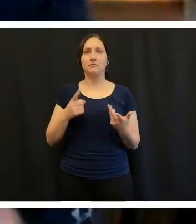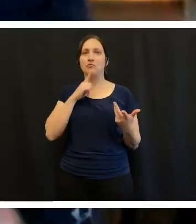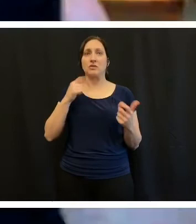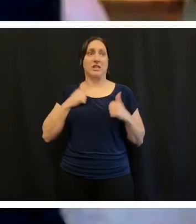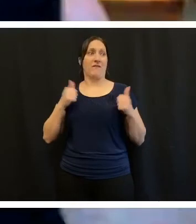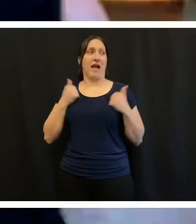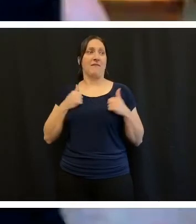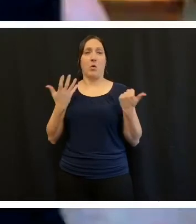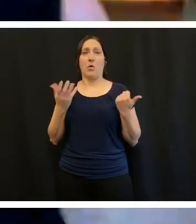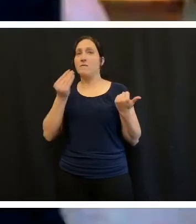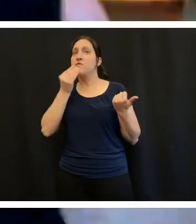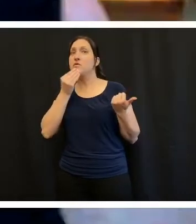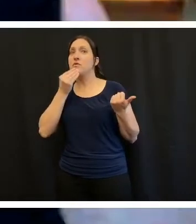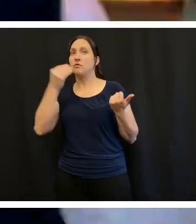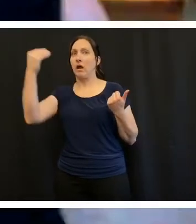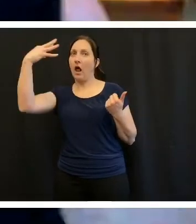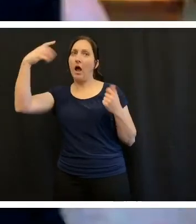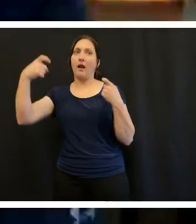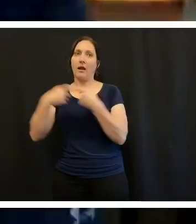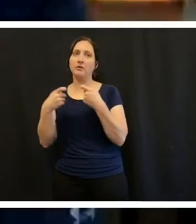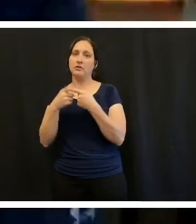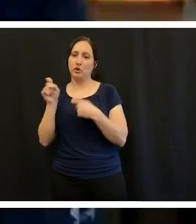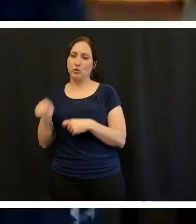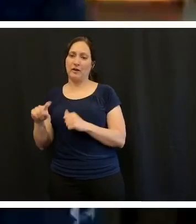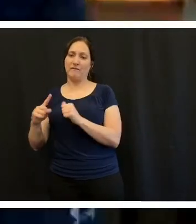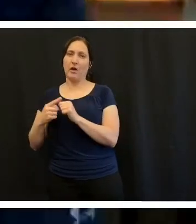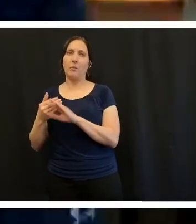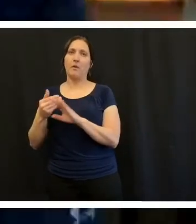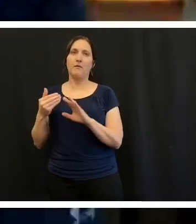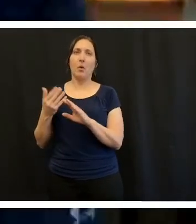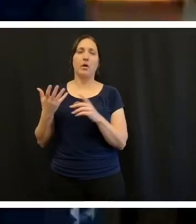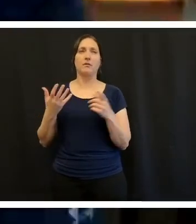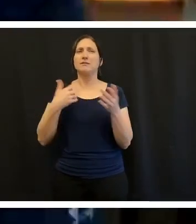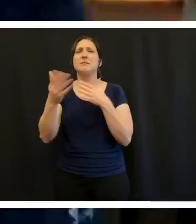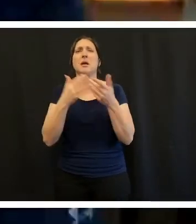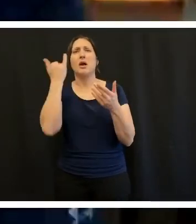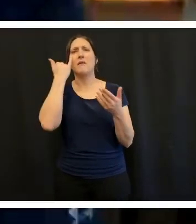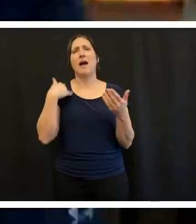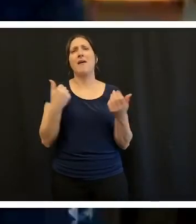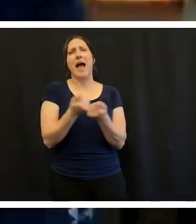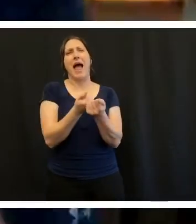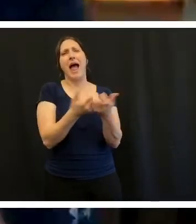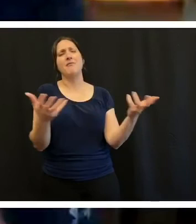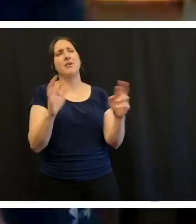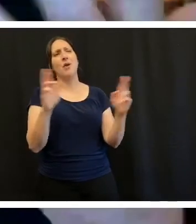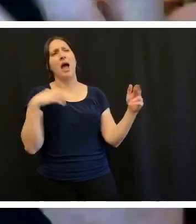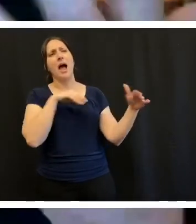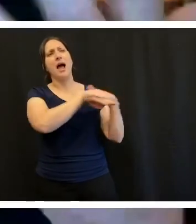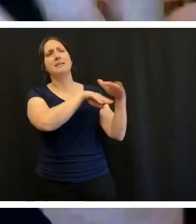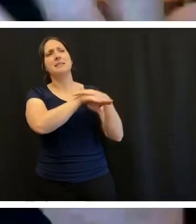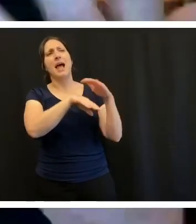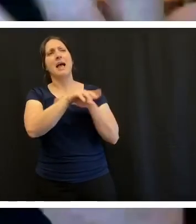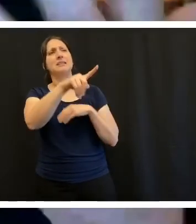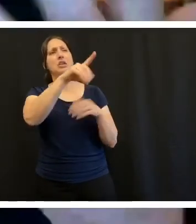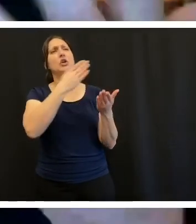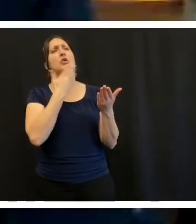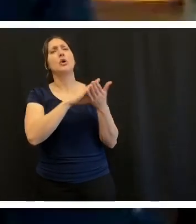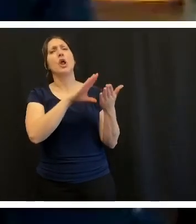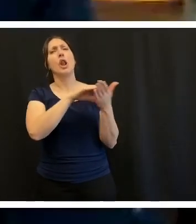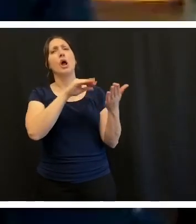in the world to really great learning materials, it's gonna be hard for that person to focus on it just because of the disruption that's going on.